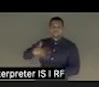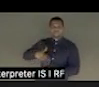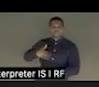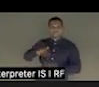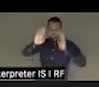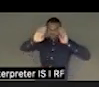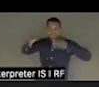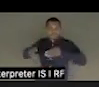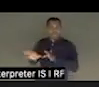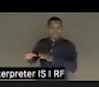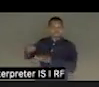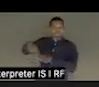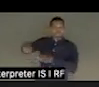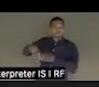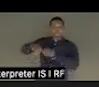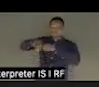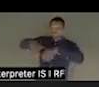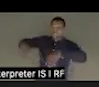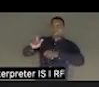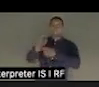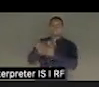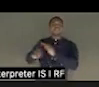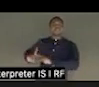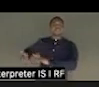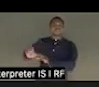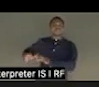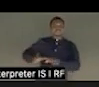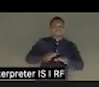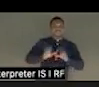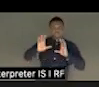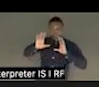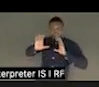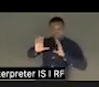mix of researchers and end user perspectives.